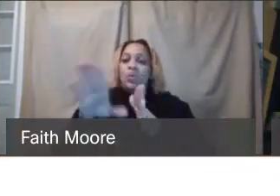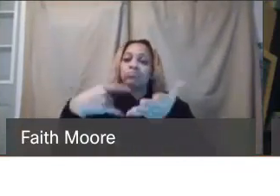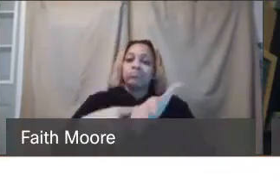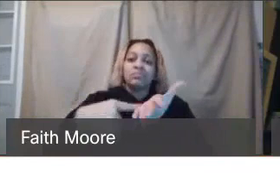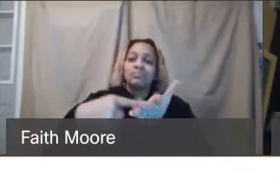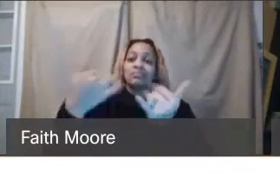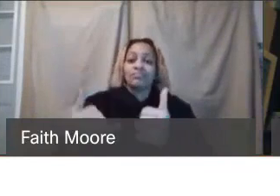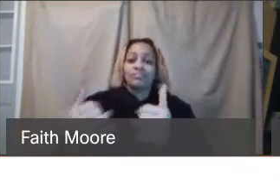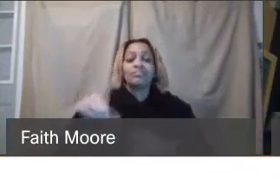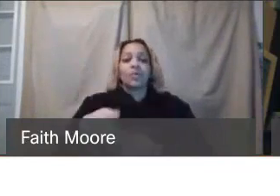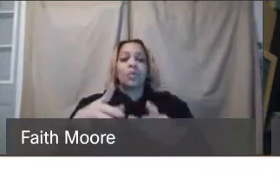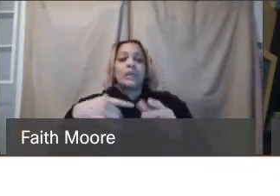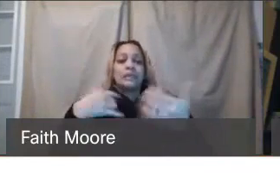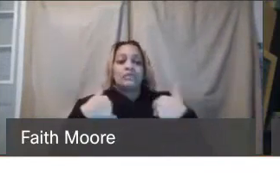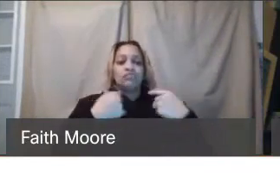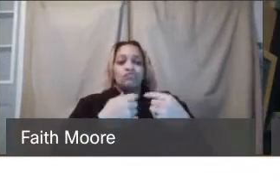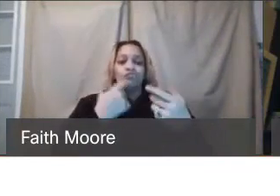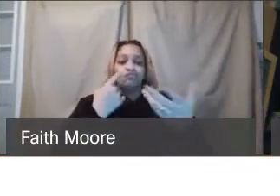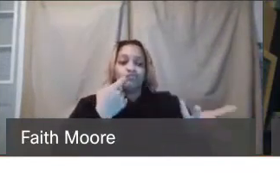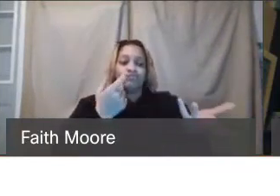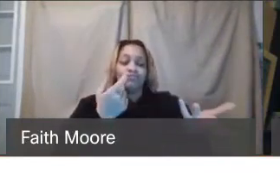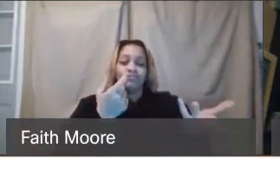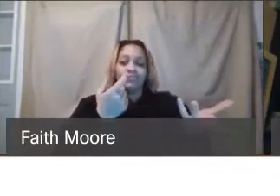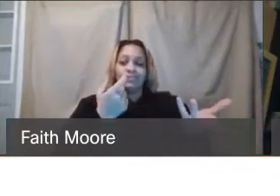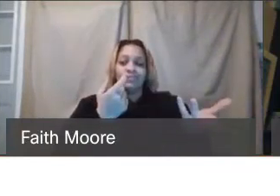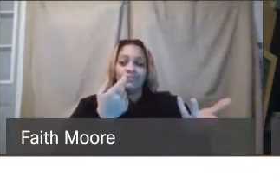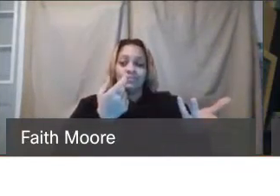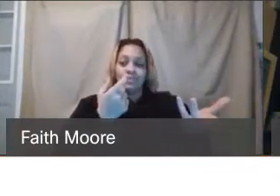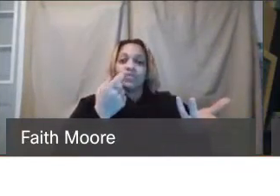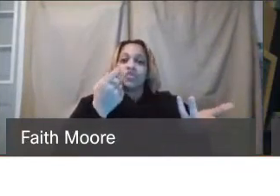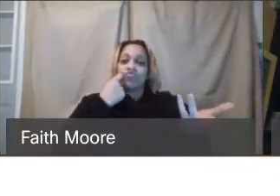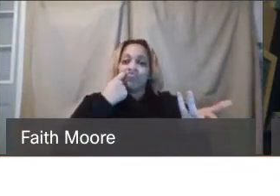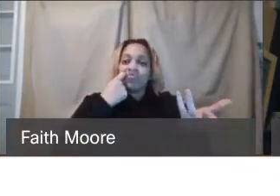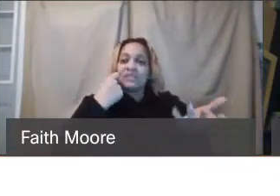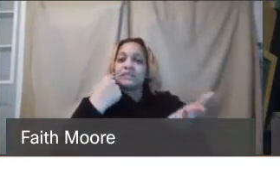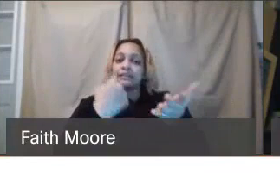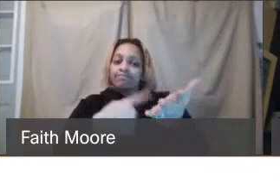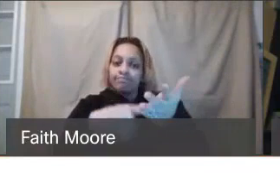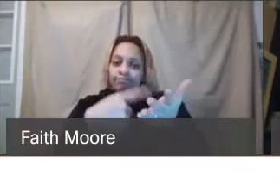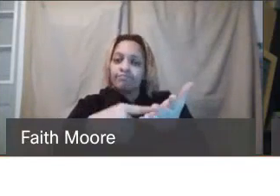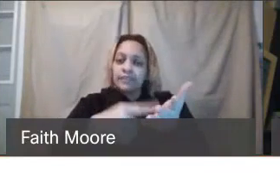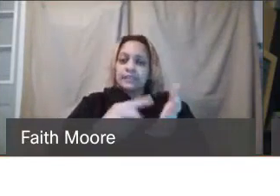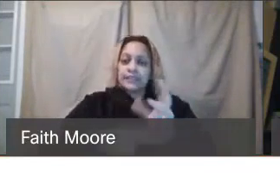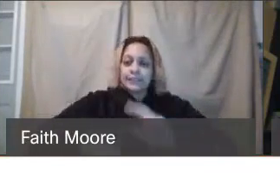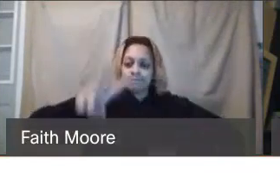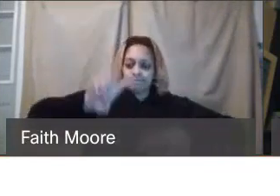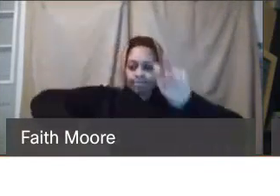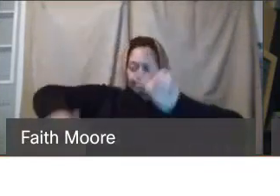We've conducted an existing. Existing conditions analysis, which ask the questions, how do people walks?